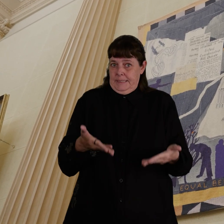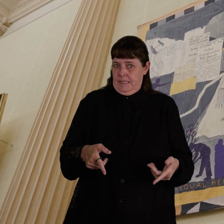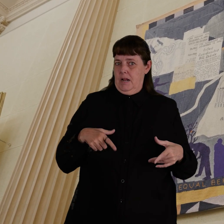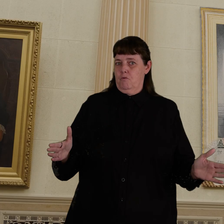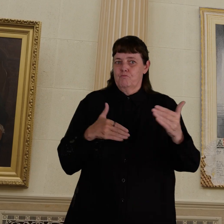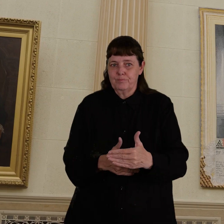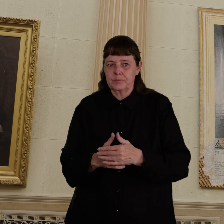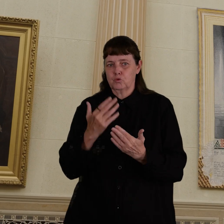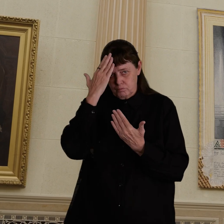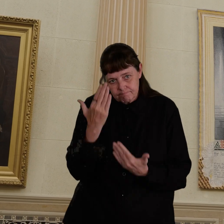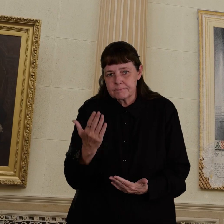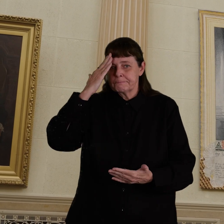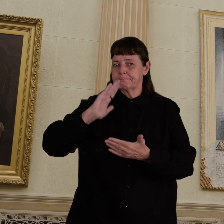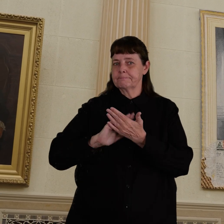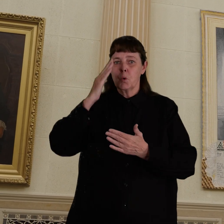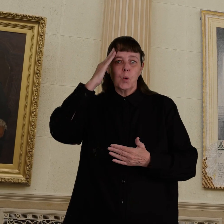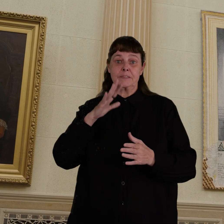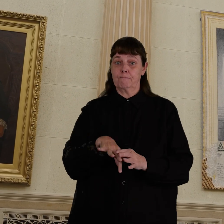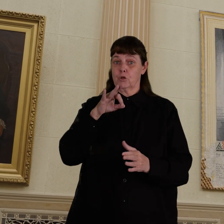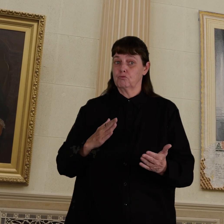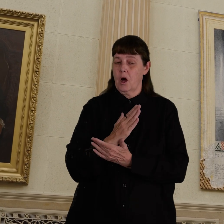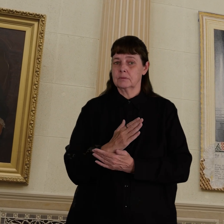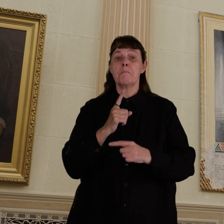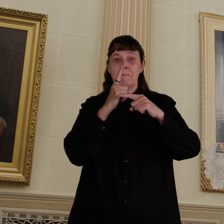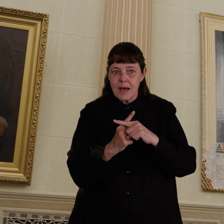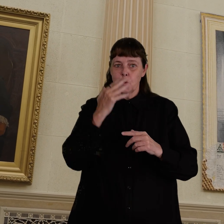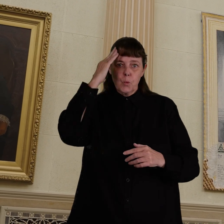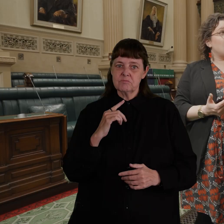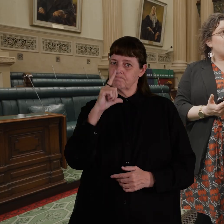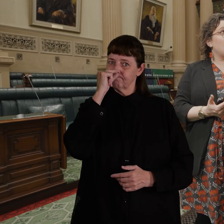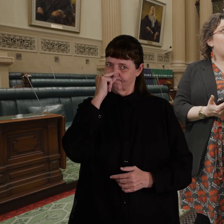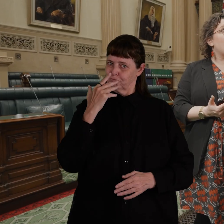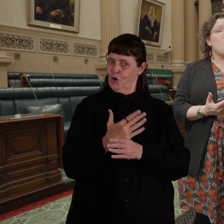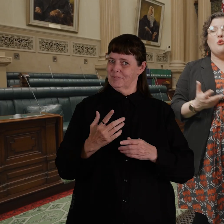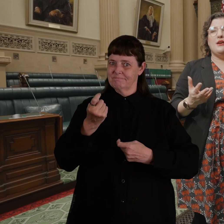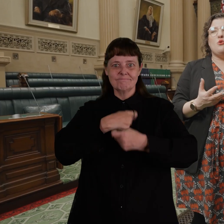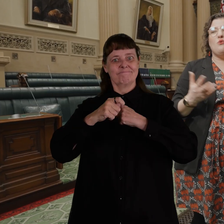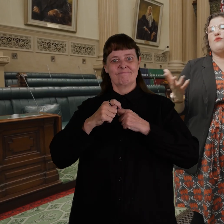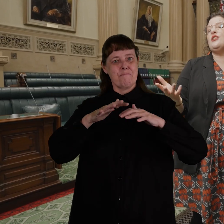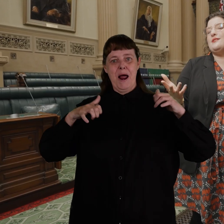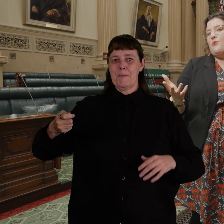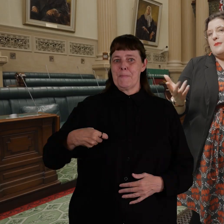ability to run to be a member of Parliament. The first tapestry that we have, we call votes for